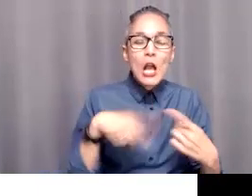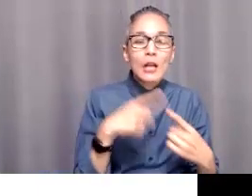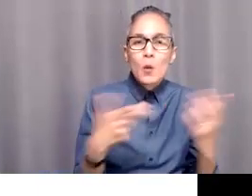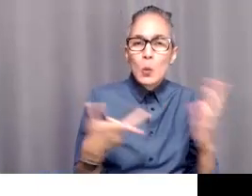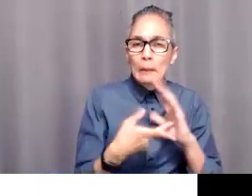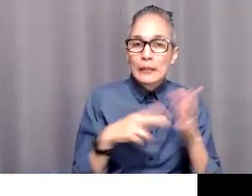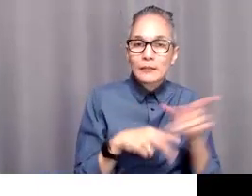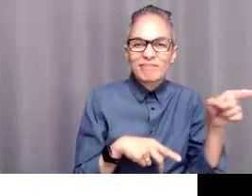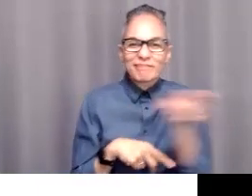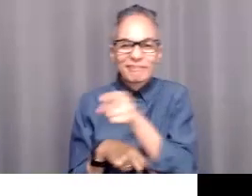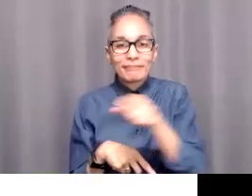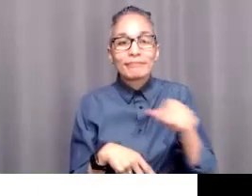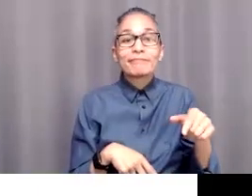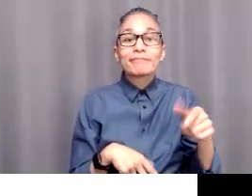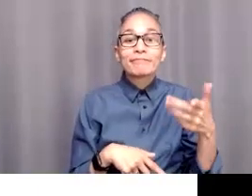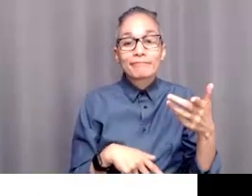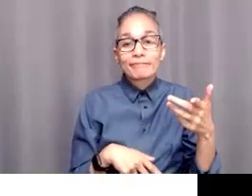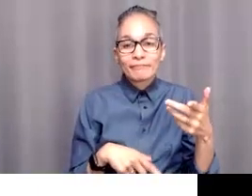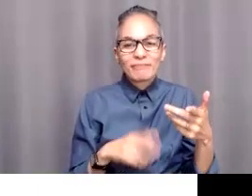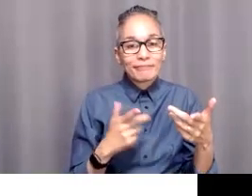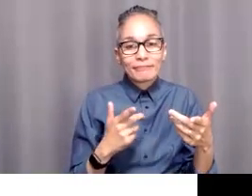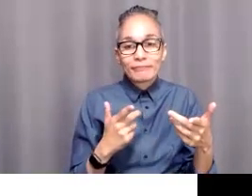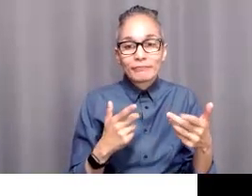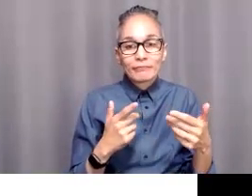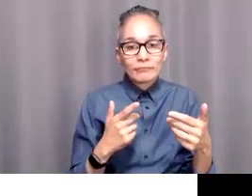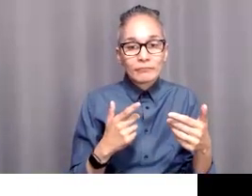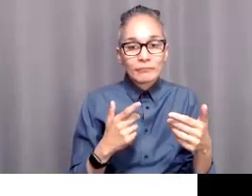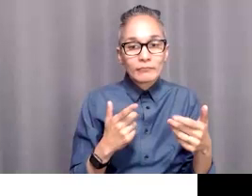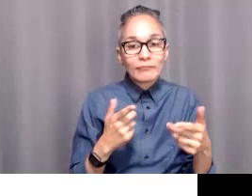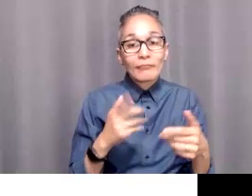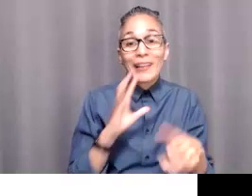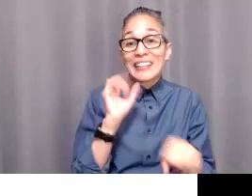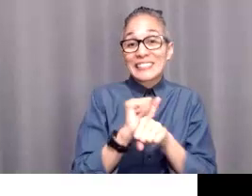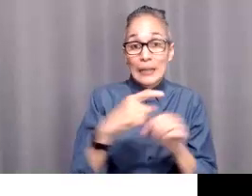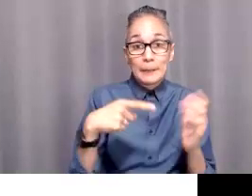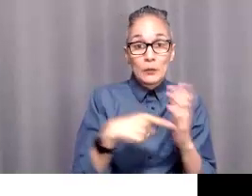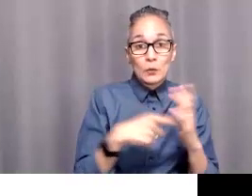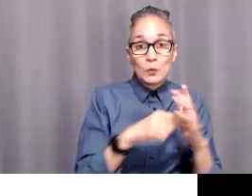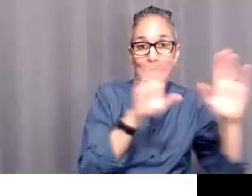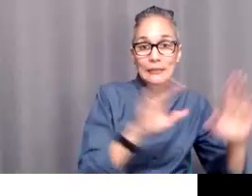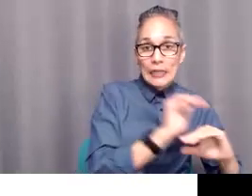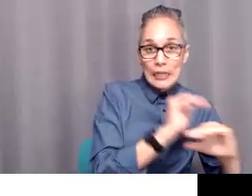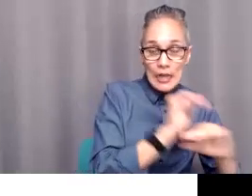So, the assignment, is due Sunday night and then Monday morning when she wakes